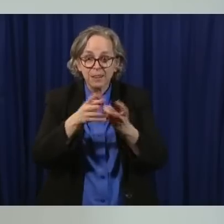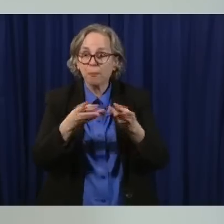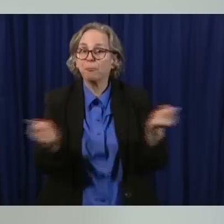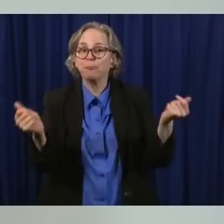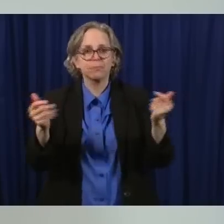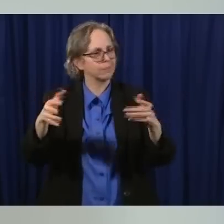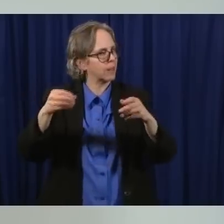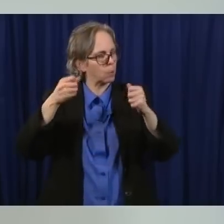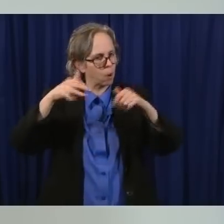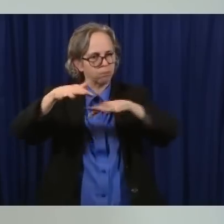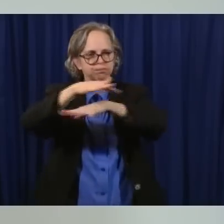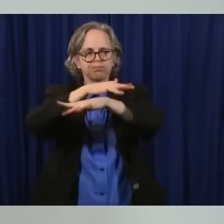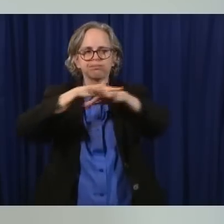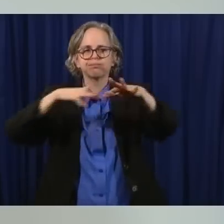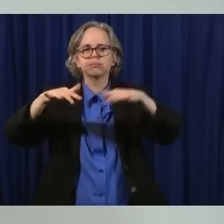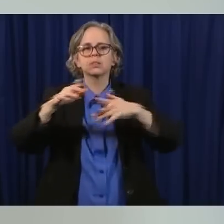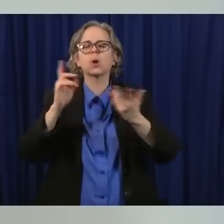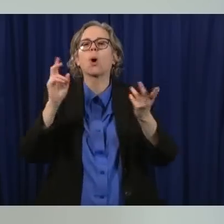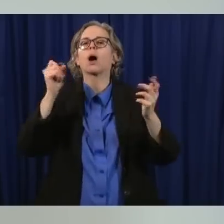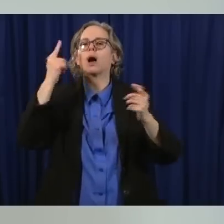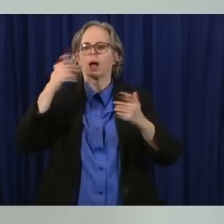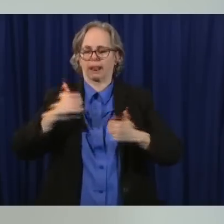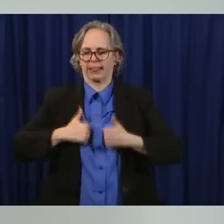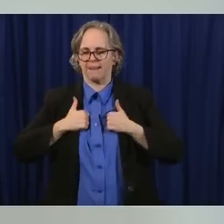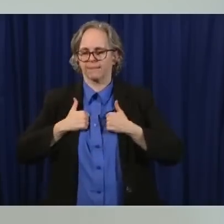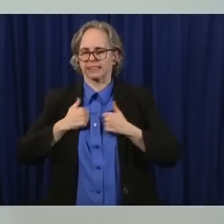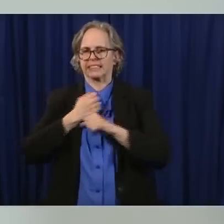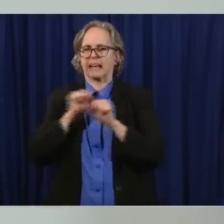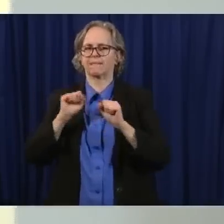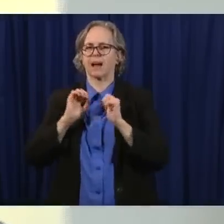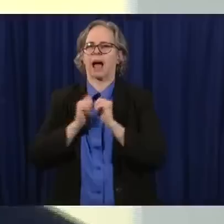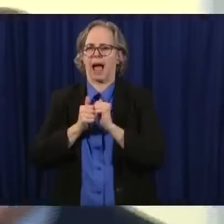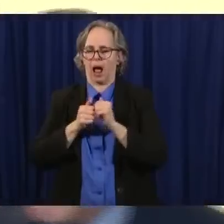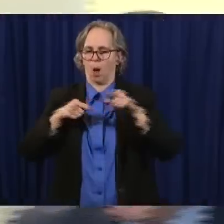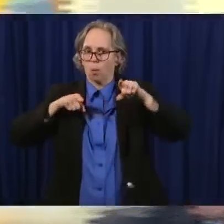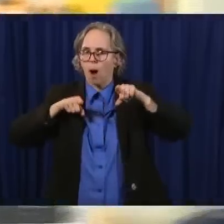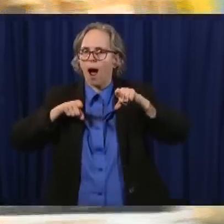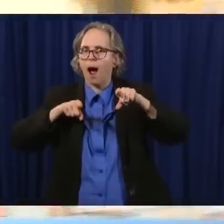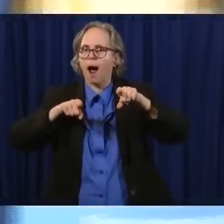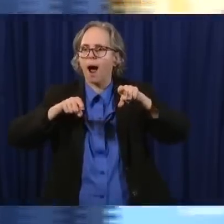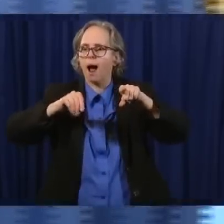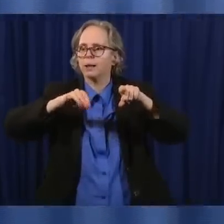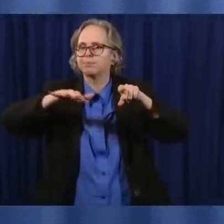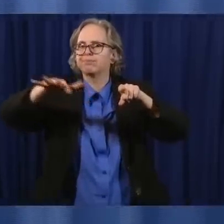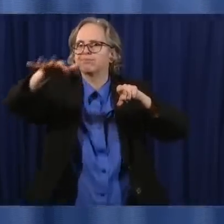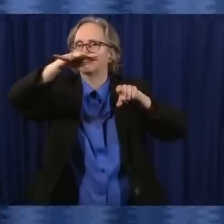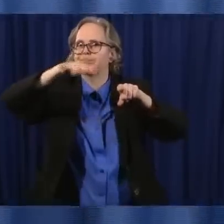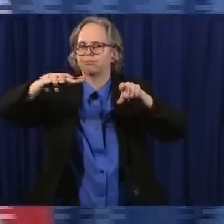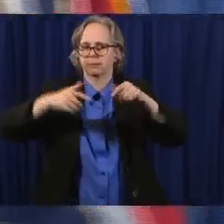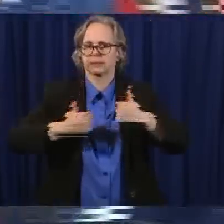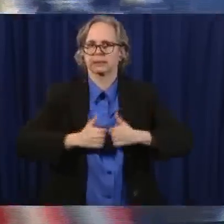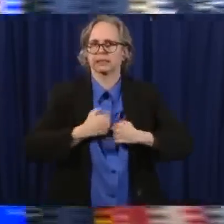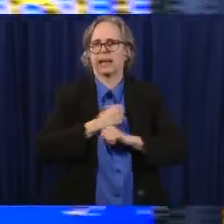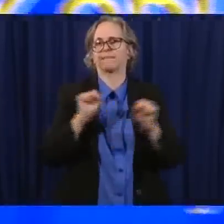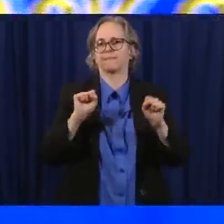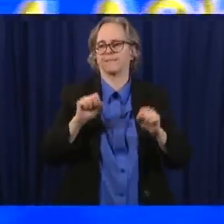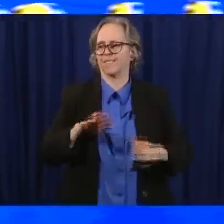CORONAVIRUS IS GOING TO BE PART OF OUR LIFE FOR A WHILE. WE JUST NEED TO LEARN TO LIVE SAFELY WITH IT IN OUR LIVES, PROTECTING PEOPLE'S LIVES AND